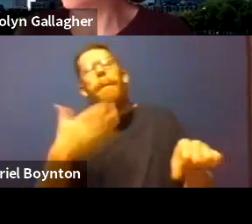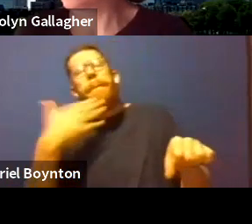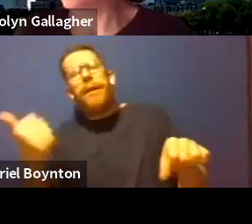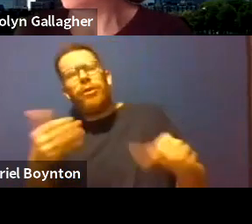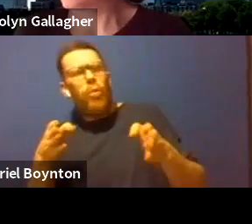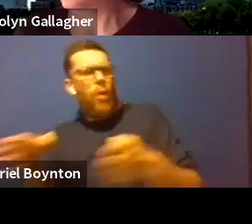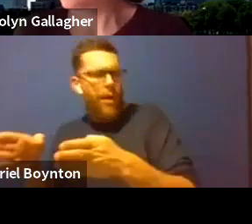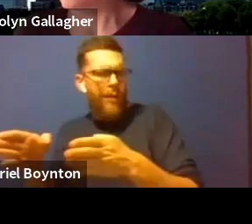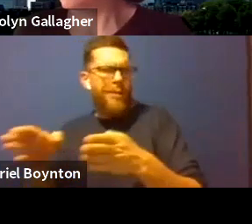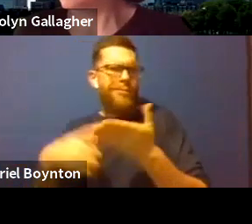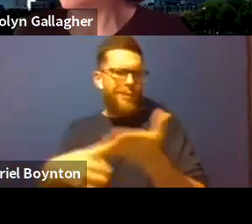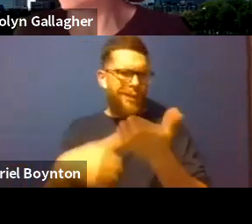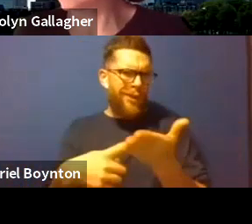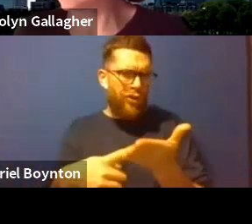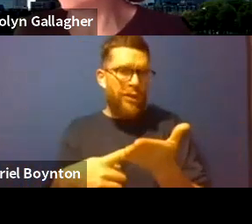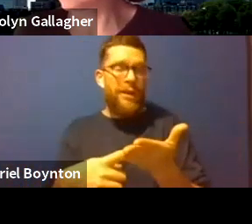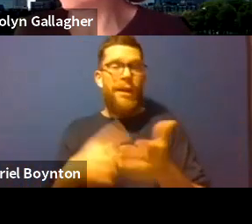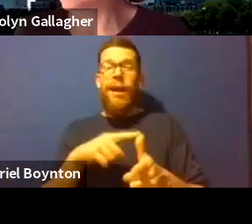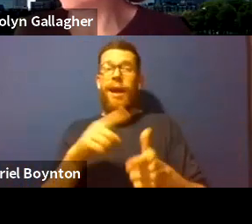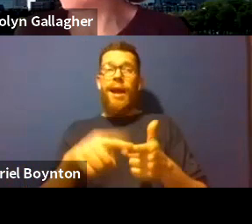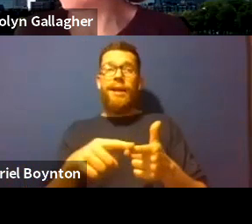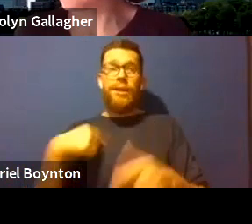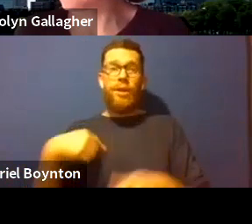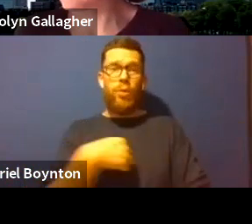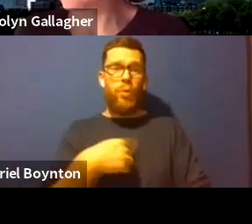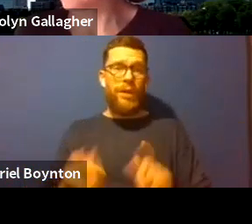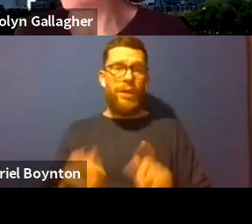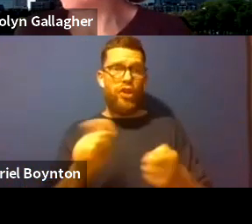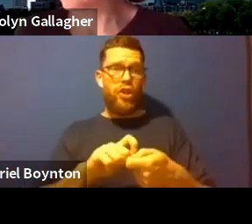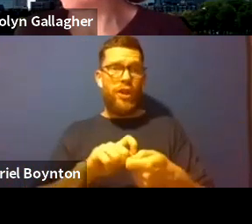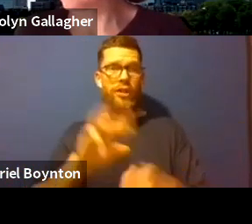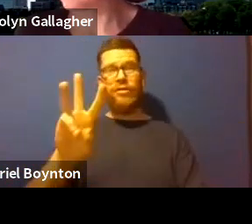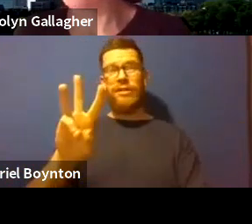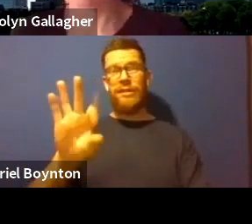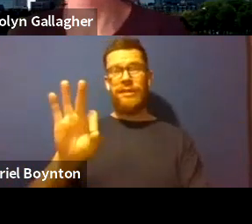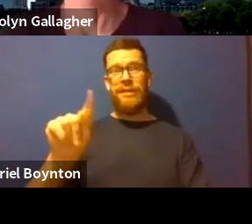Joe Baeta, Supt. : Until we change the the six feet rules or, I guess, knock down walls and make it bigger.